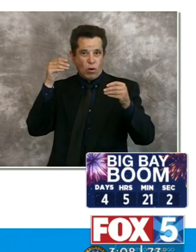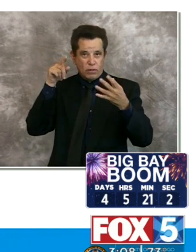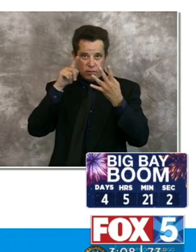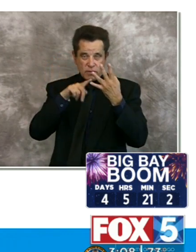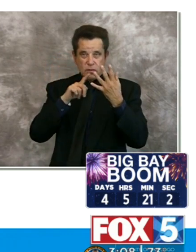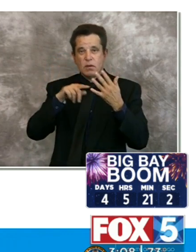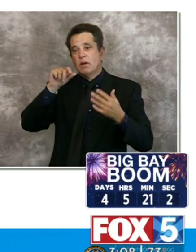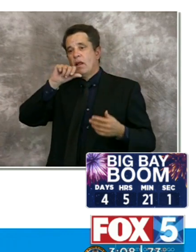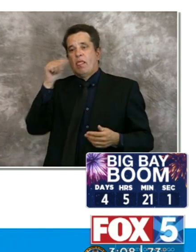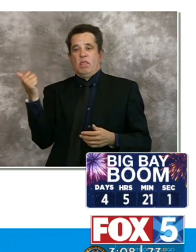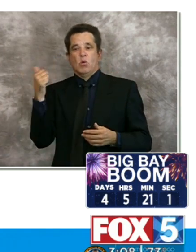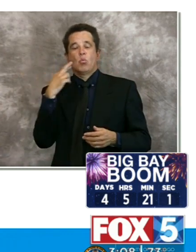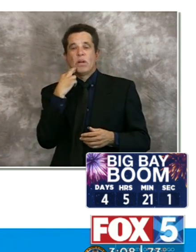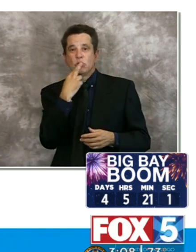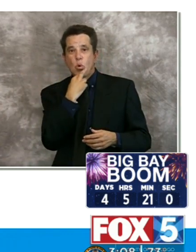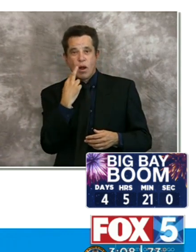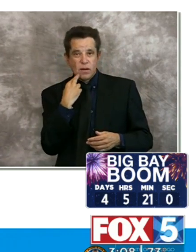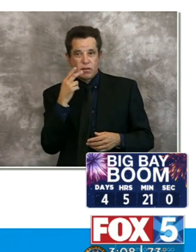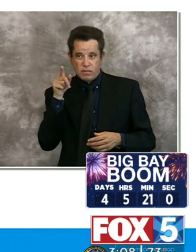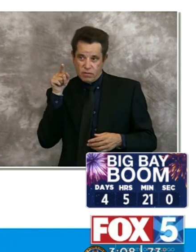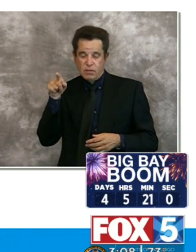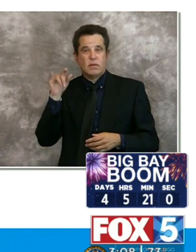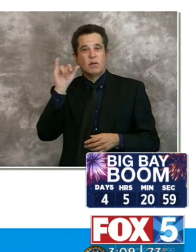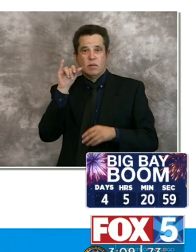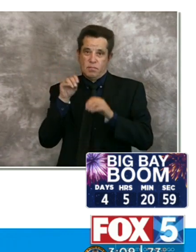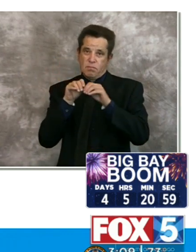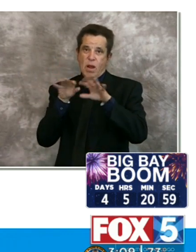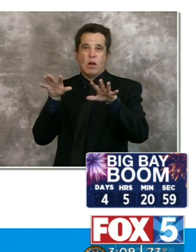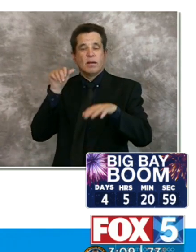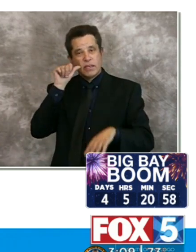RESTAURANT SLASH BARS FOR AND